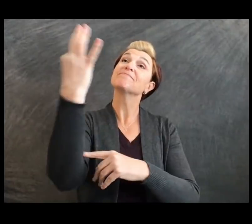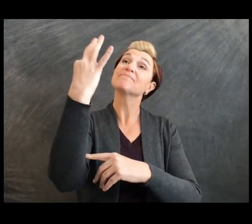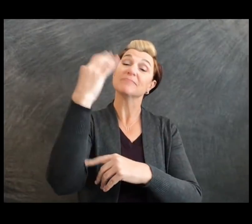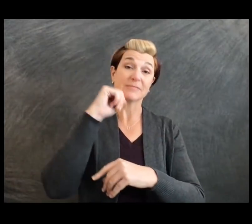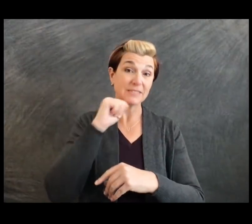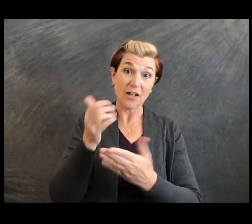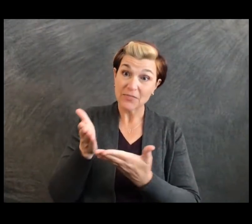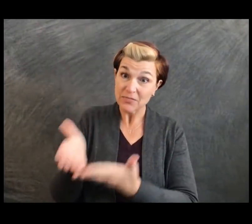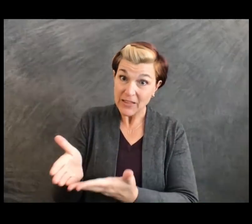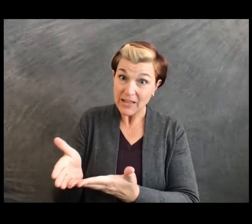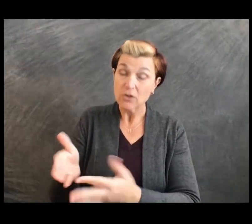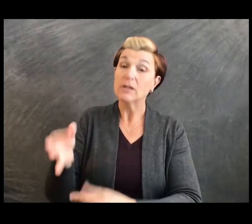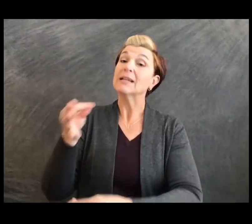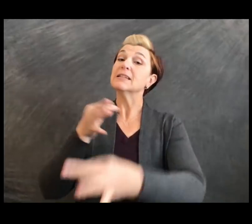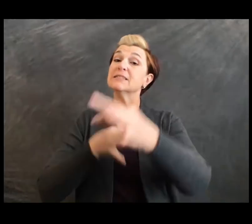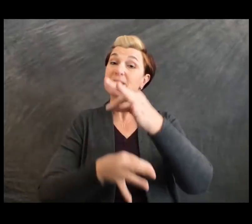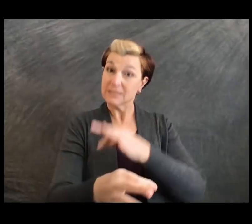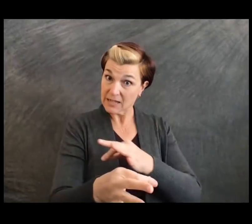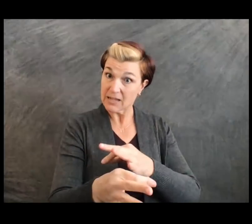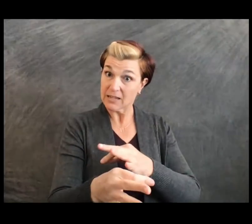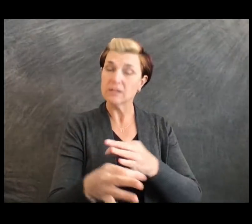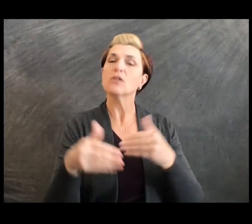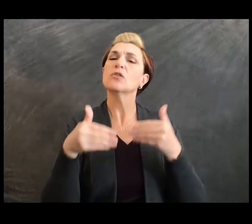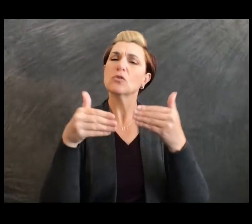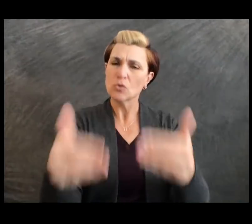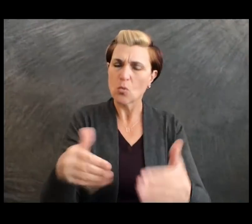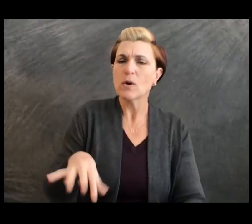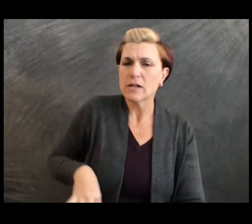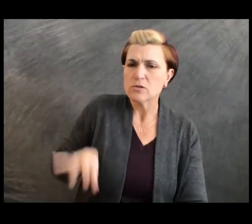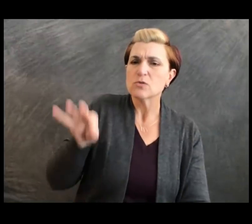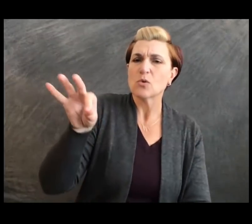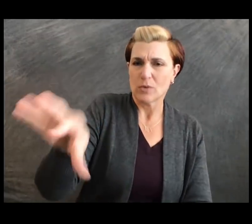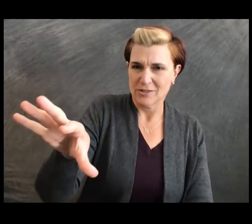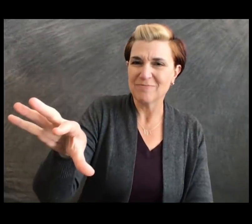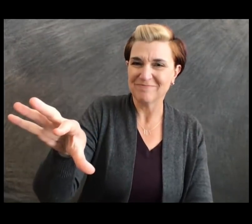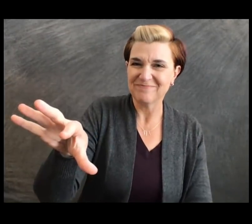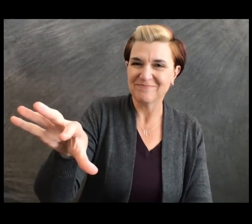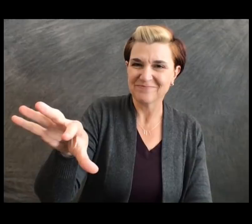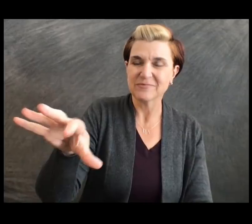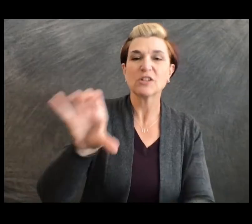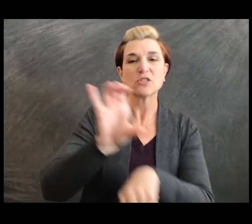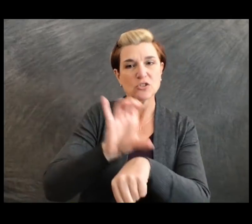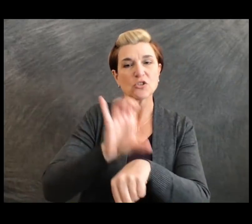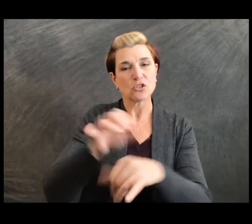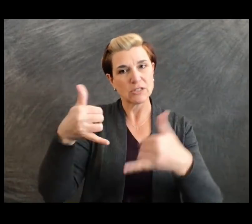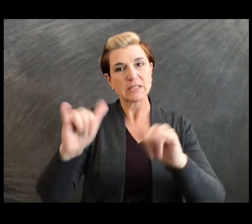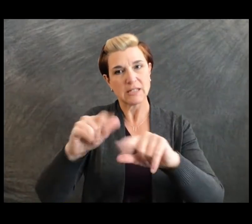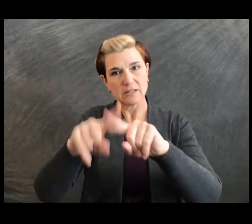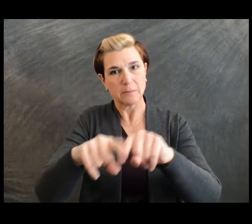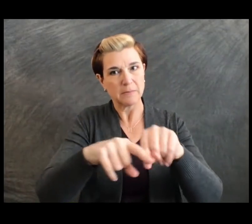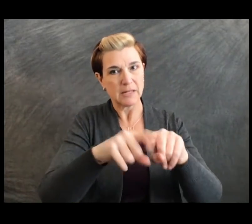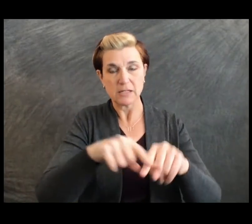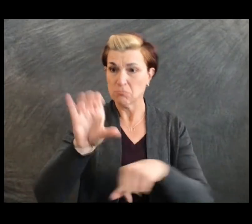you can to go ahead and make that donation because all the ministries are continuing to play a vital role in our communities and we encourage your